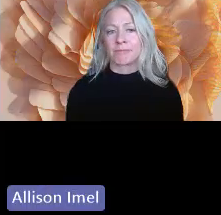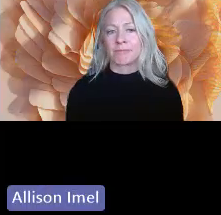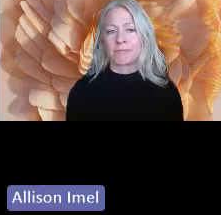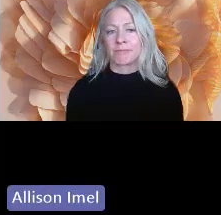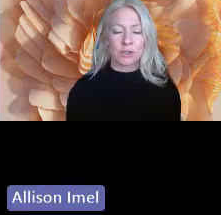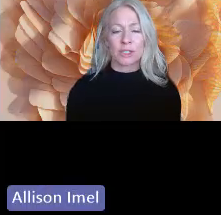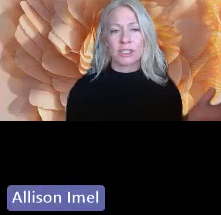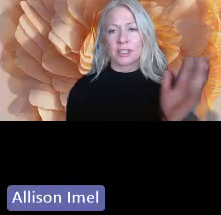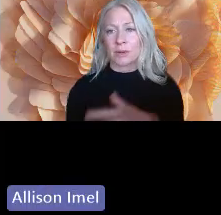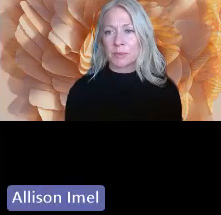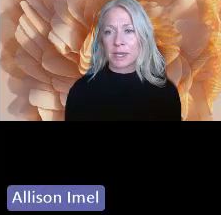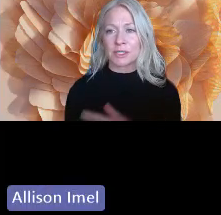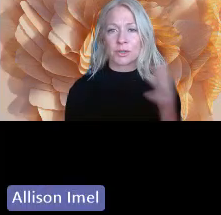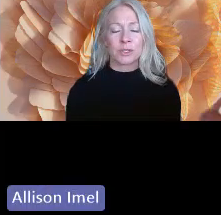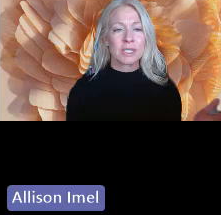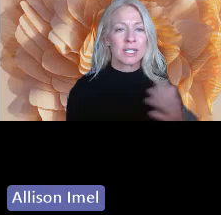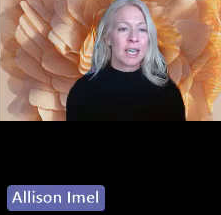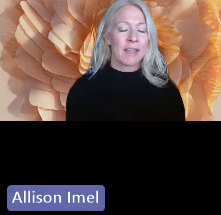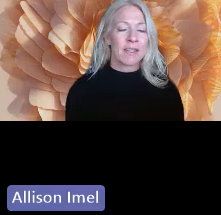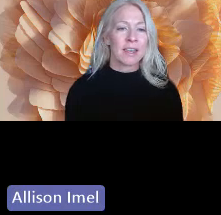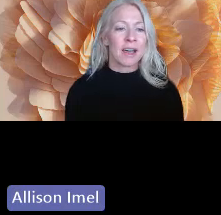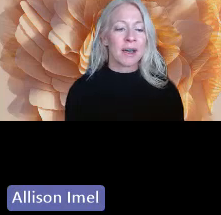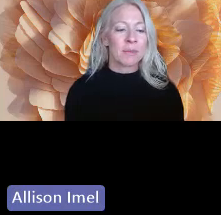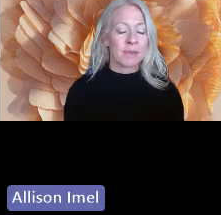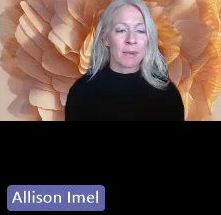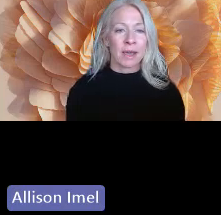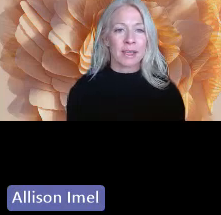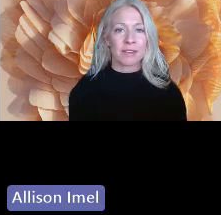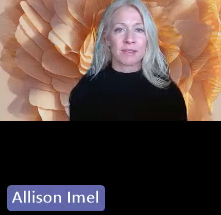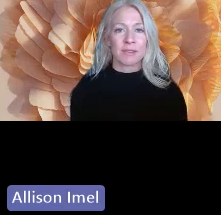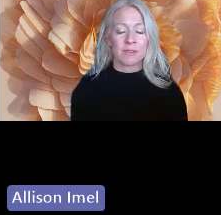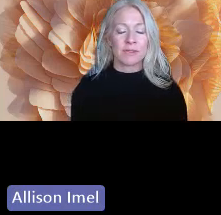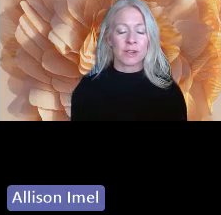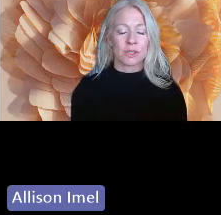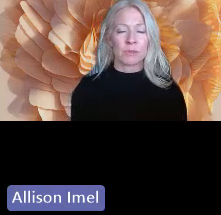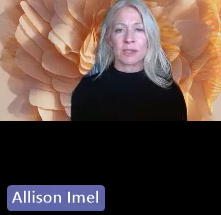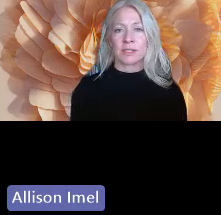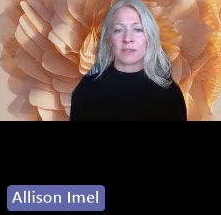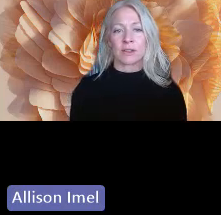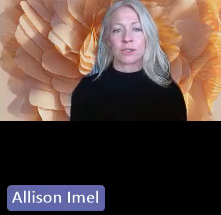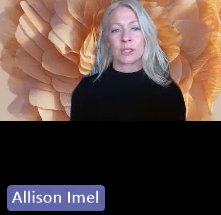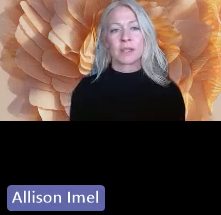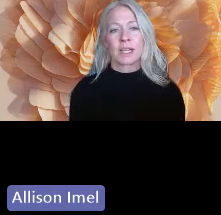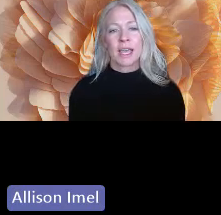for about 20 years as a nutritionist. And then I went to PA school and then came back and did a functional medicine fellowship.